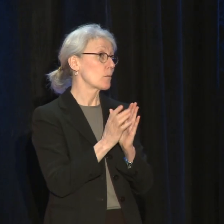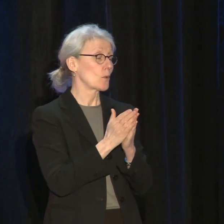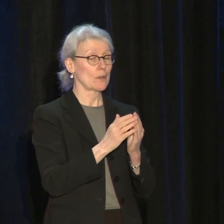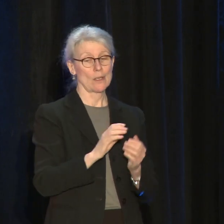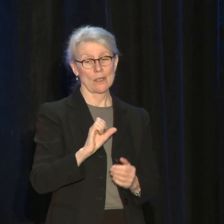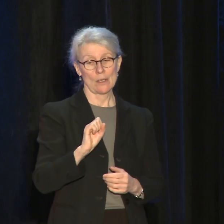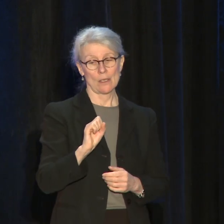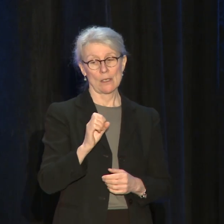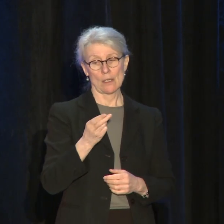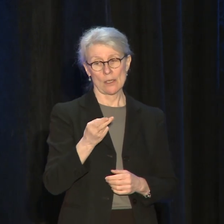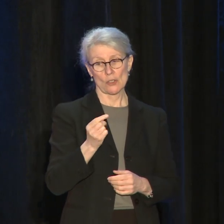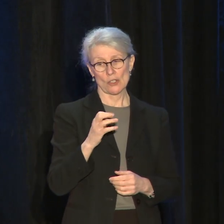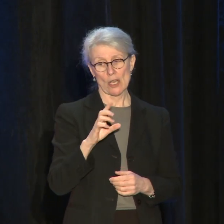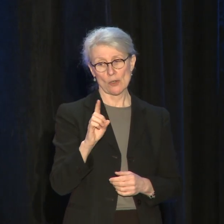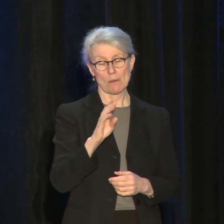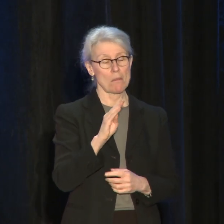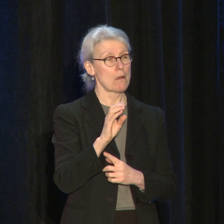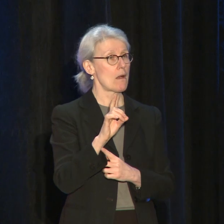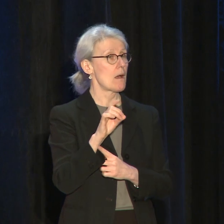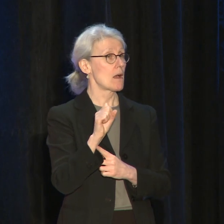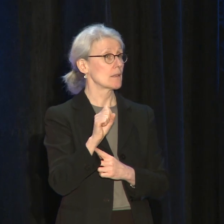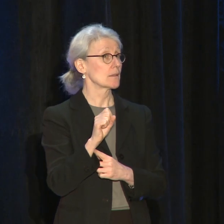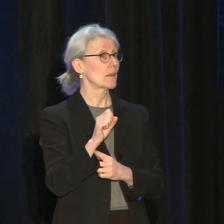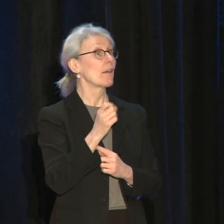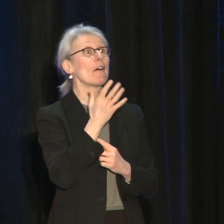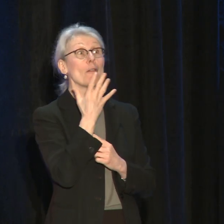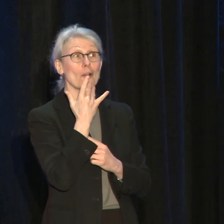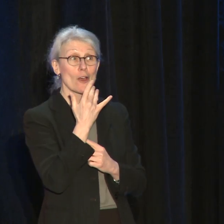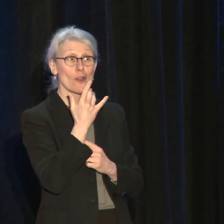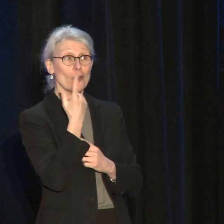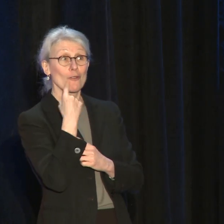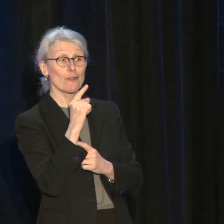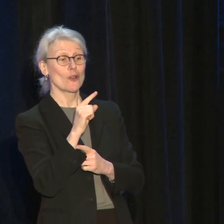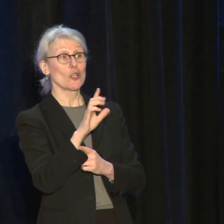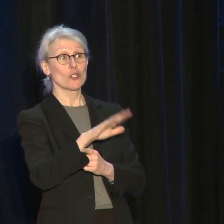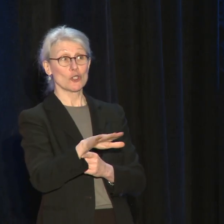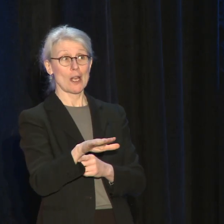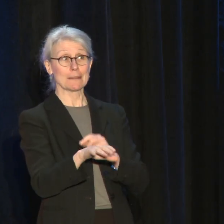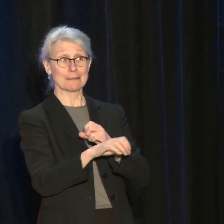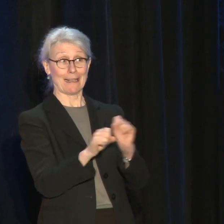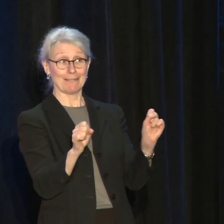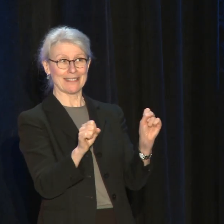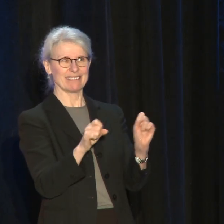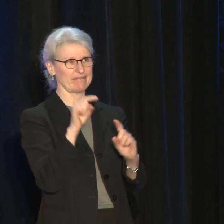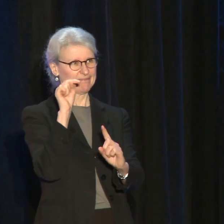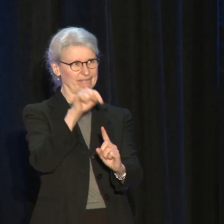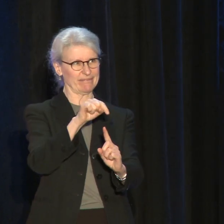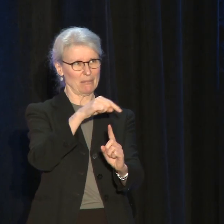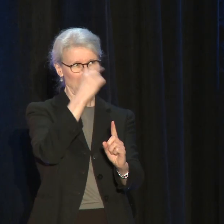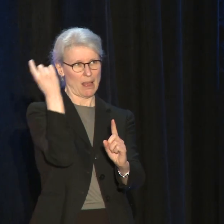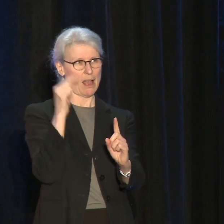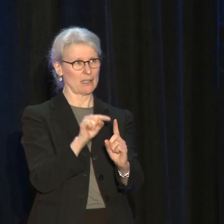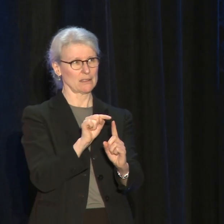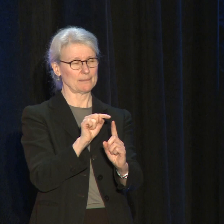The Color of Child Welfare just exposing this huge racial injustice that was going on in the